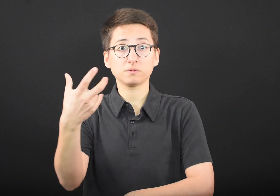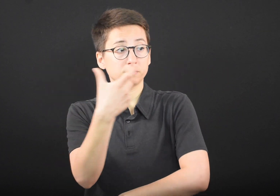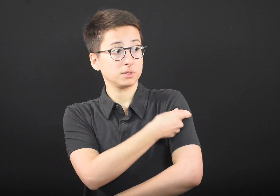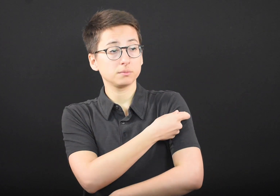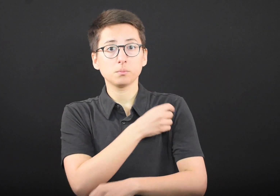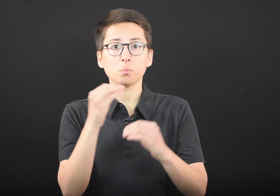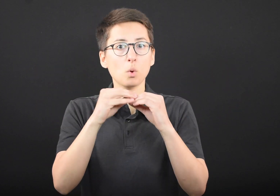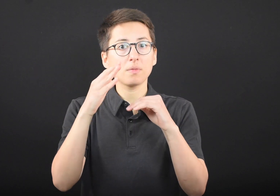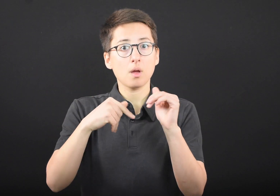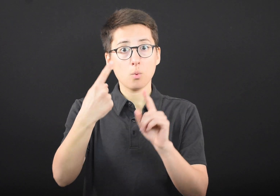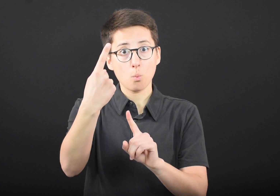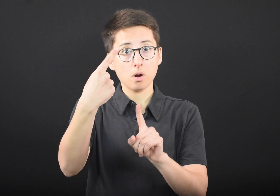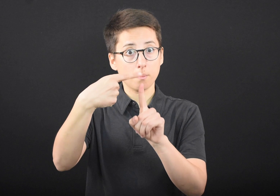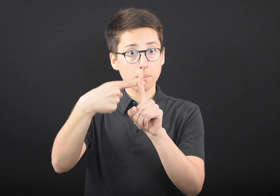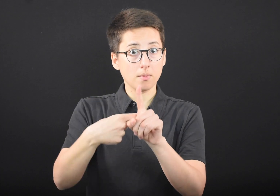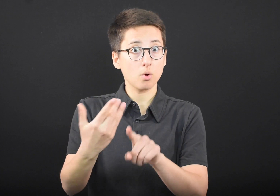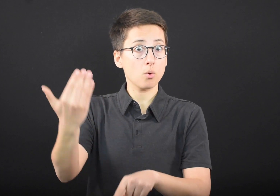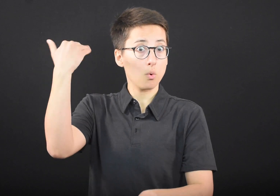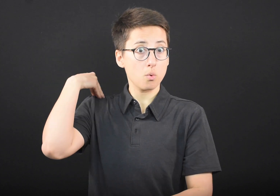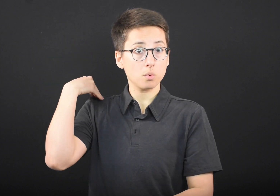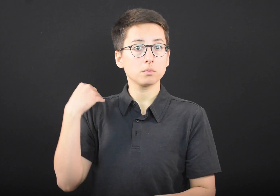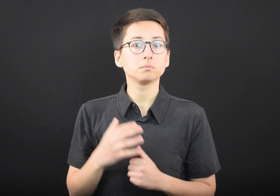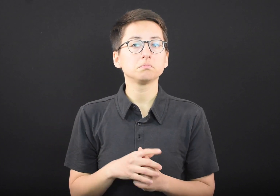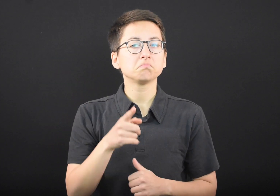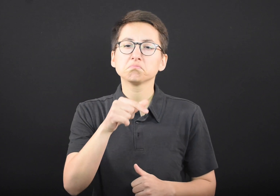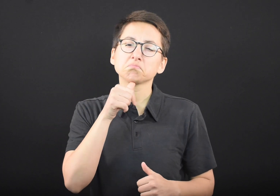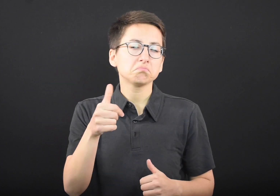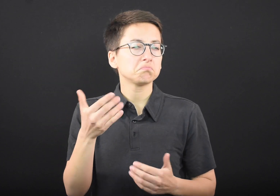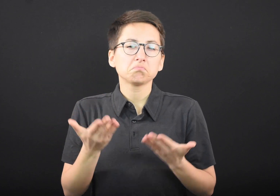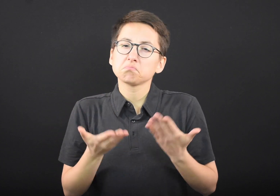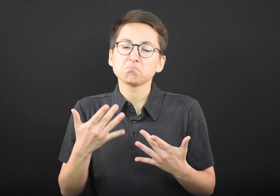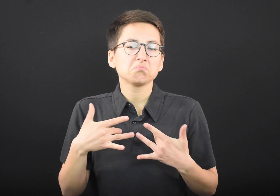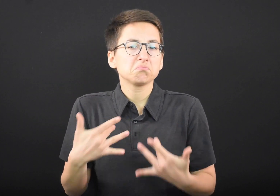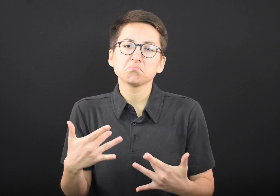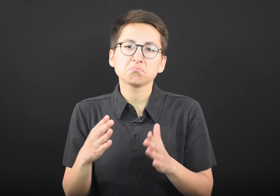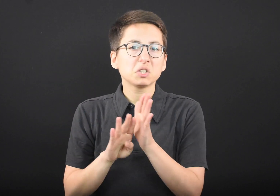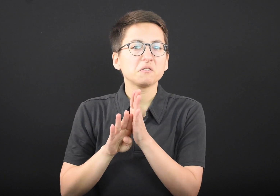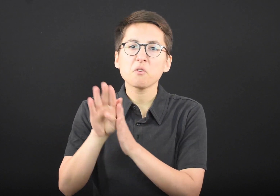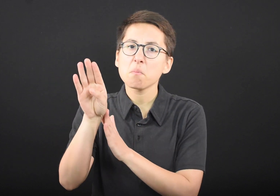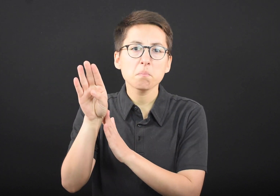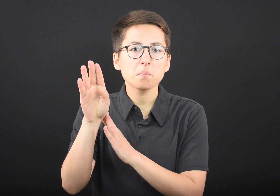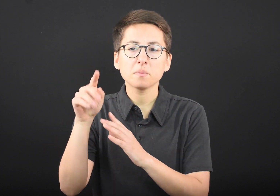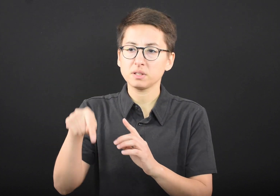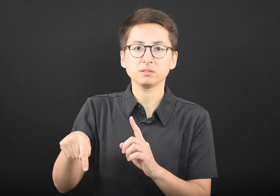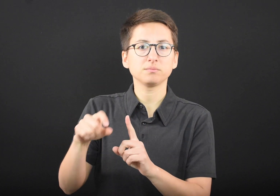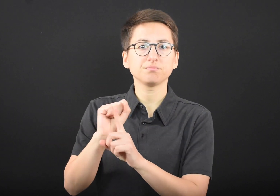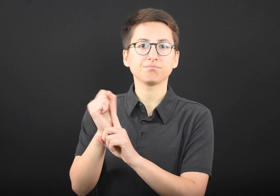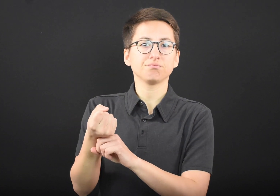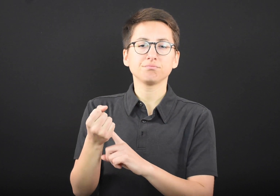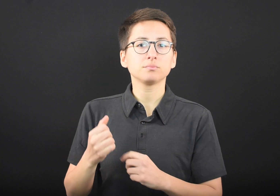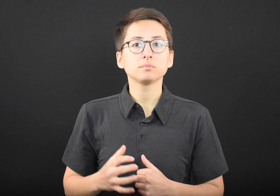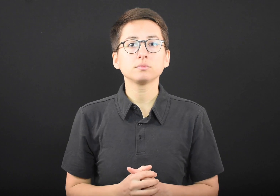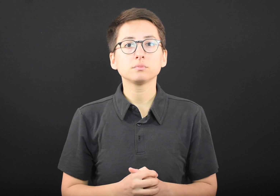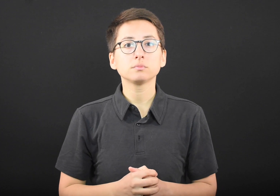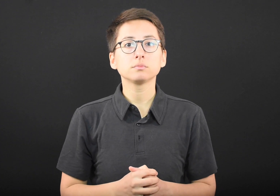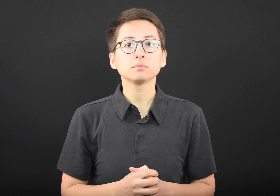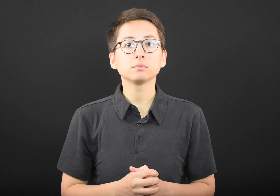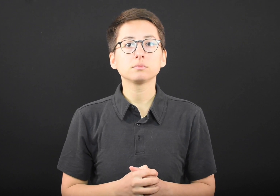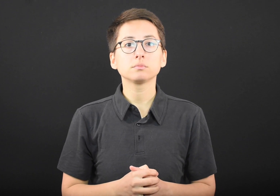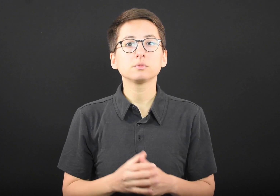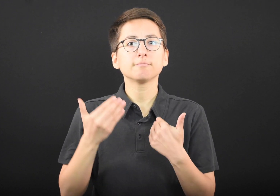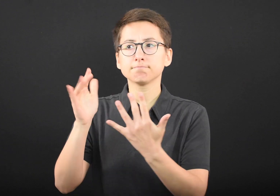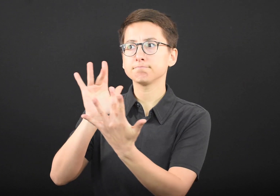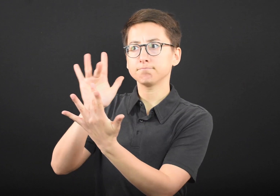vaccine more than a month ago, you are unlikely to develop this related condition. Contact your